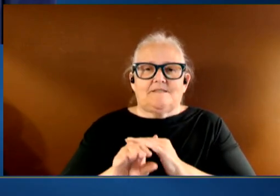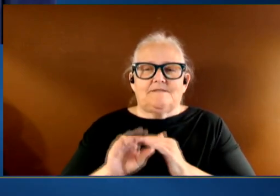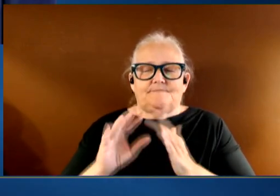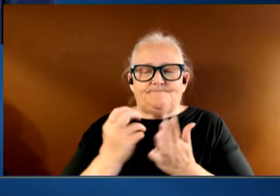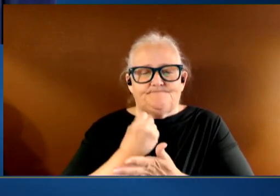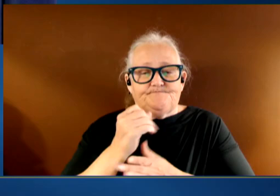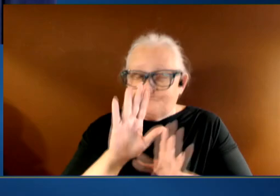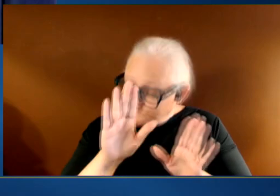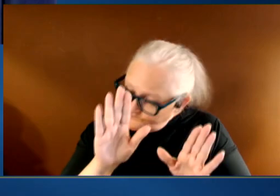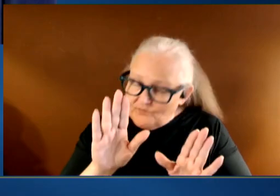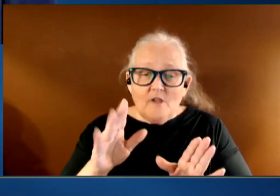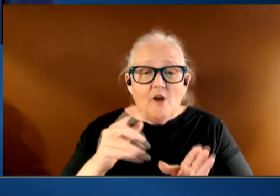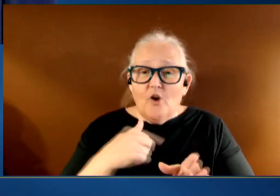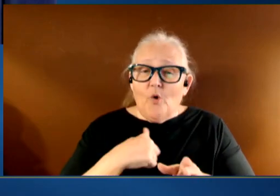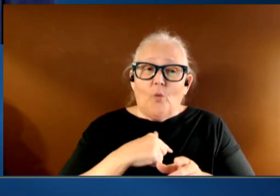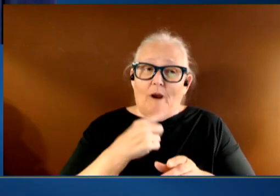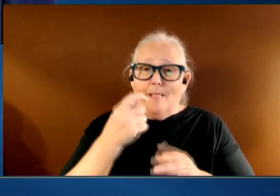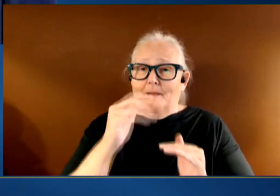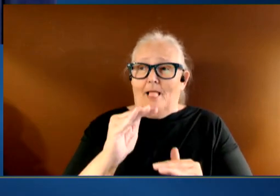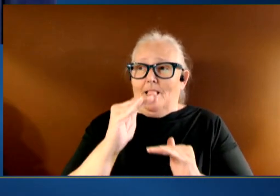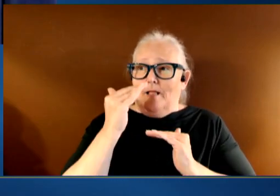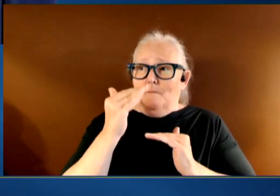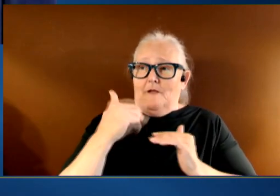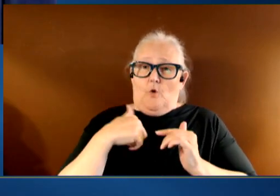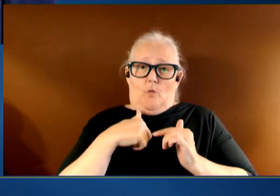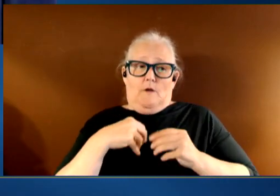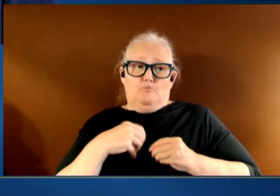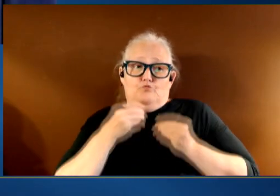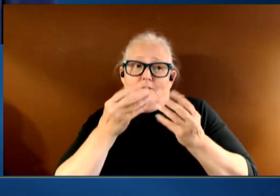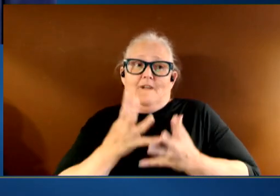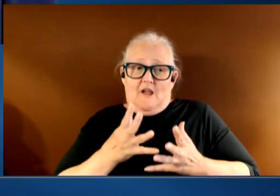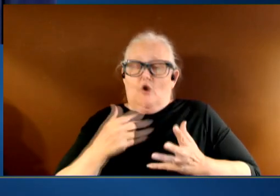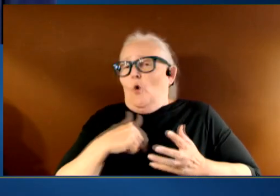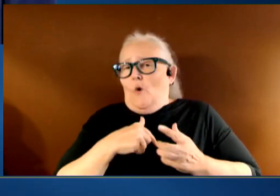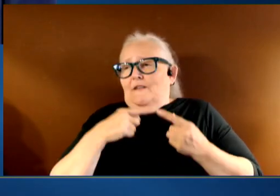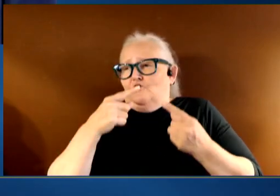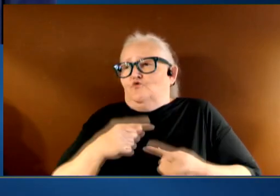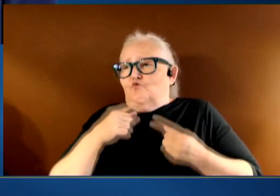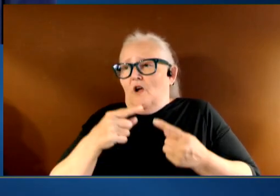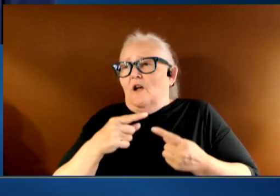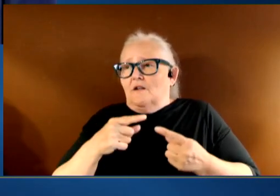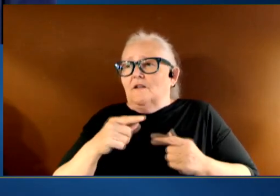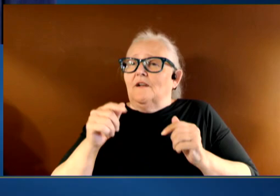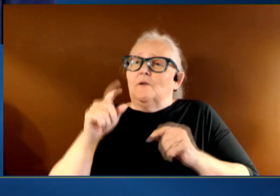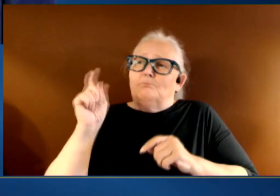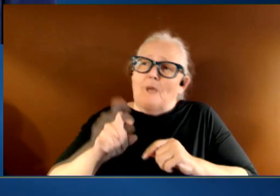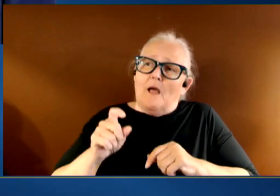do so much as providers. We struggle of going through the prior authorizations, even if it's